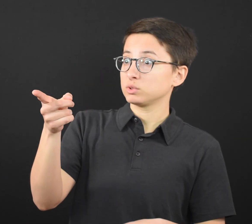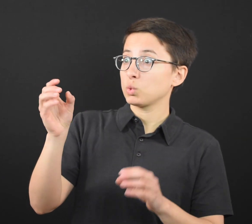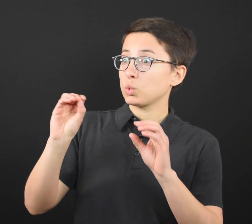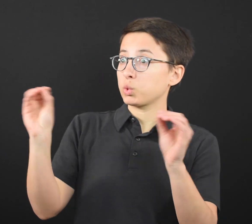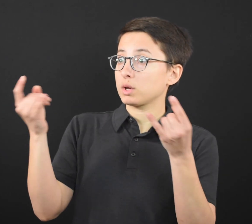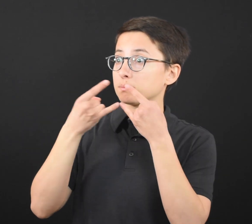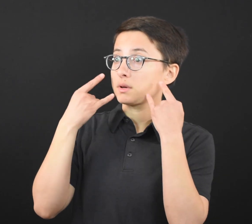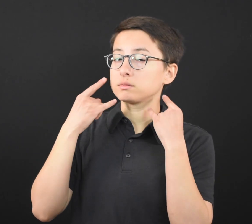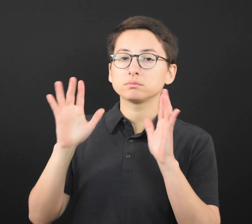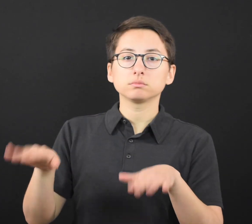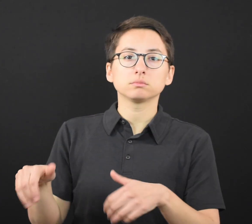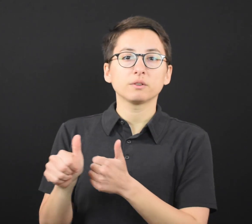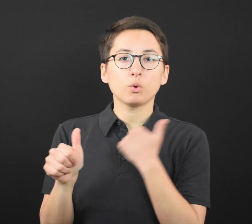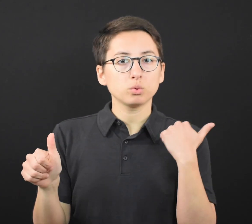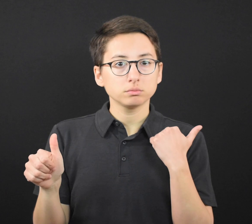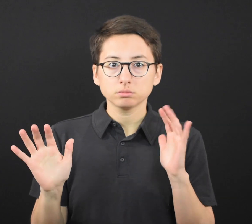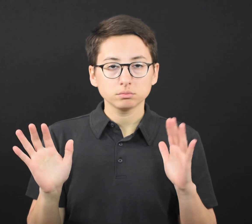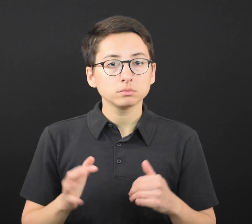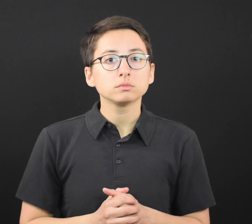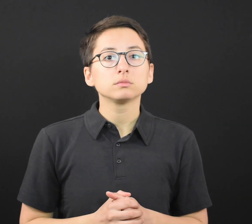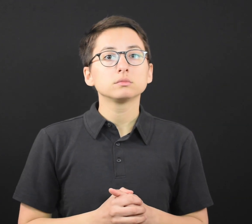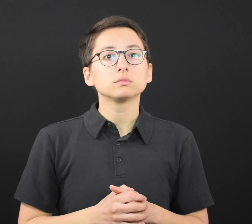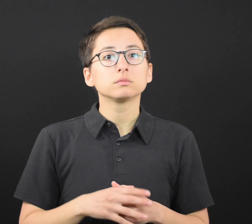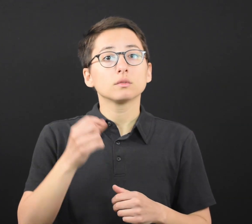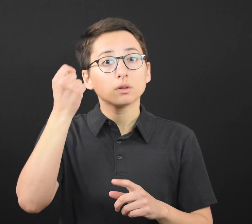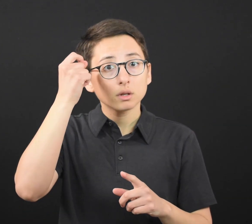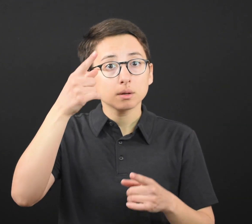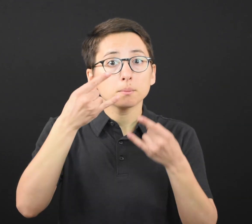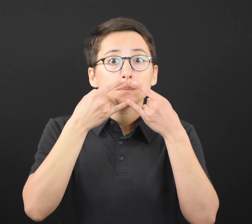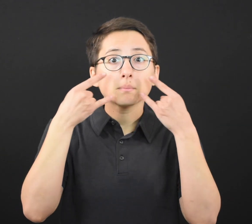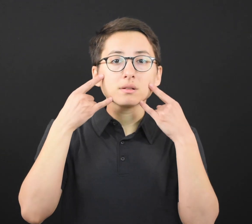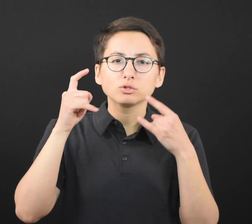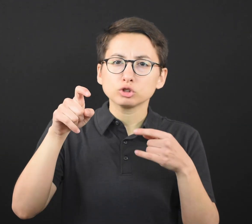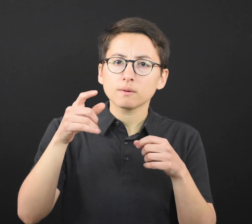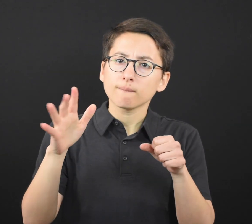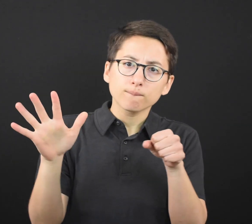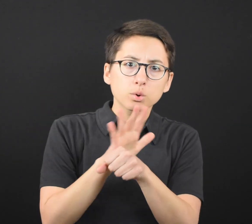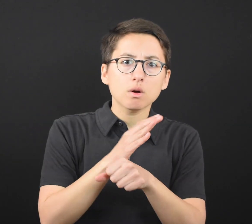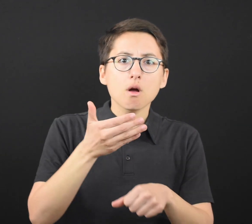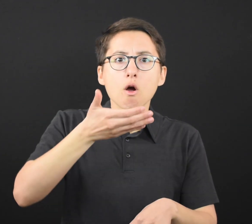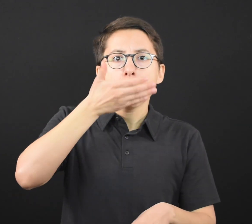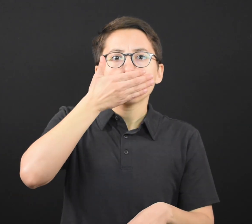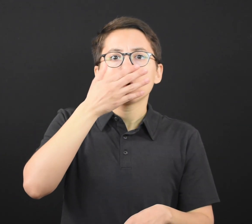not wearing masks or ask others around you to wear a mask that fully covers the nose and mouth